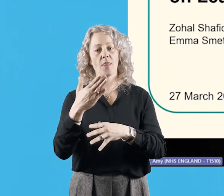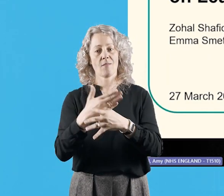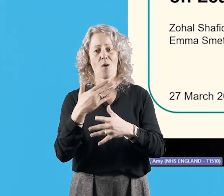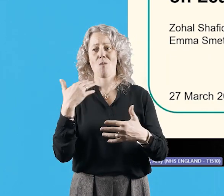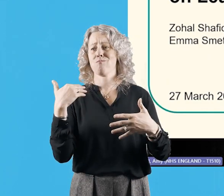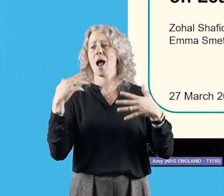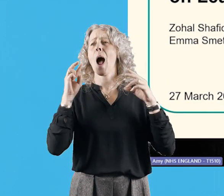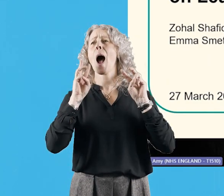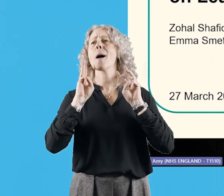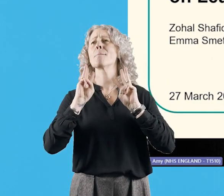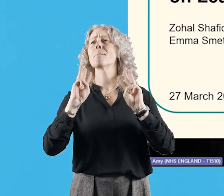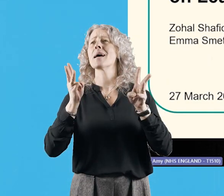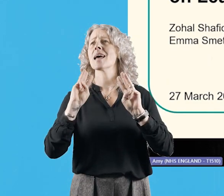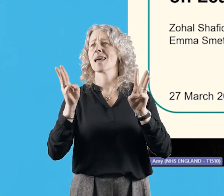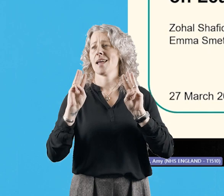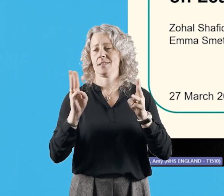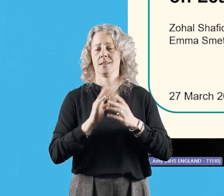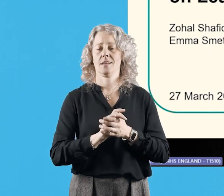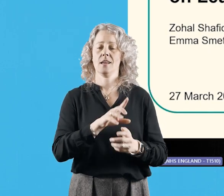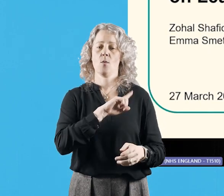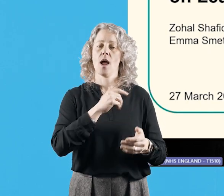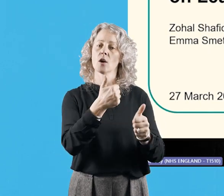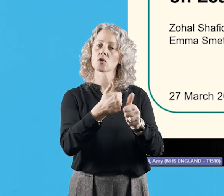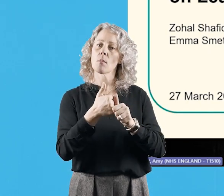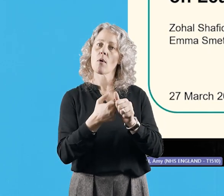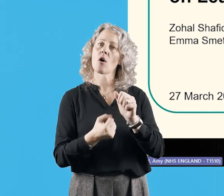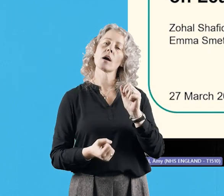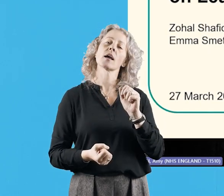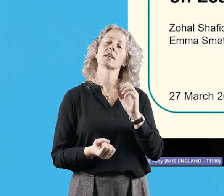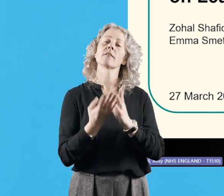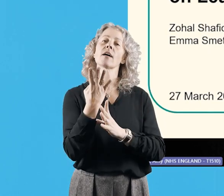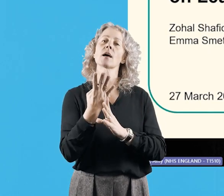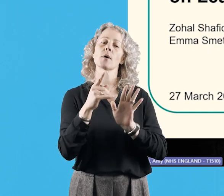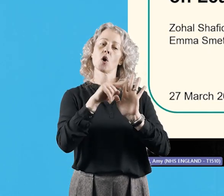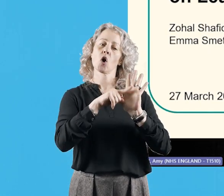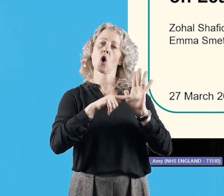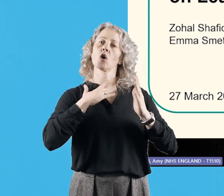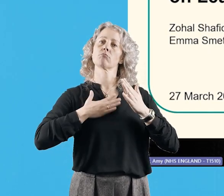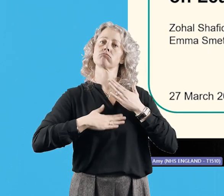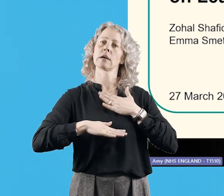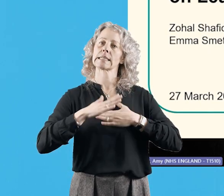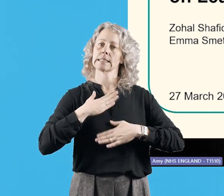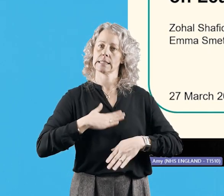They have worked amazingly this team on supporting the development of the code of practise and they're going to